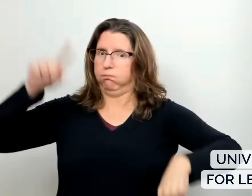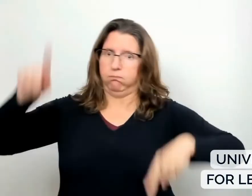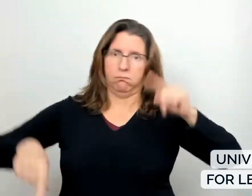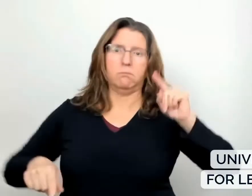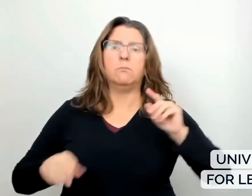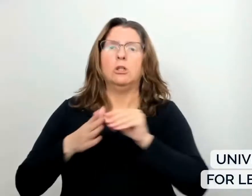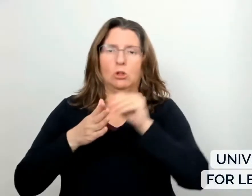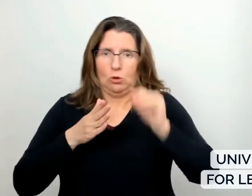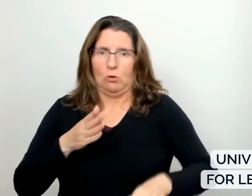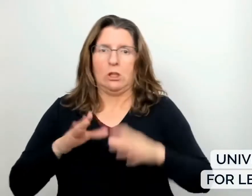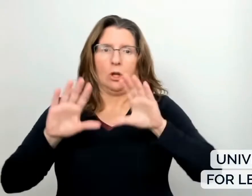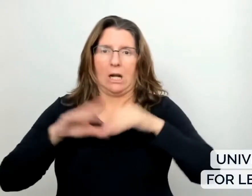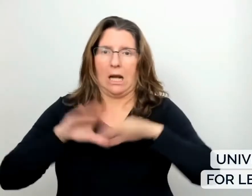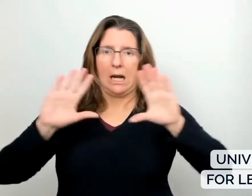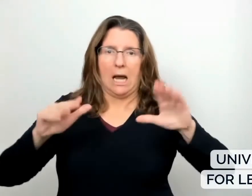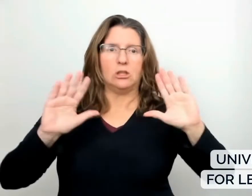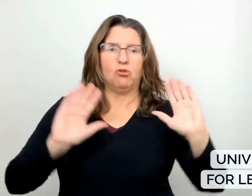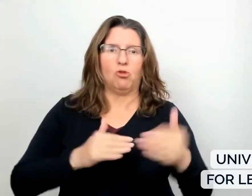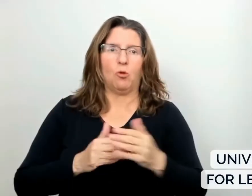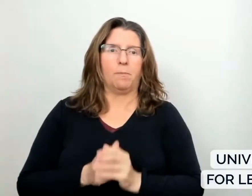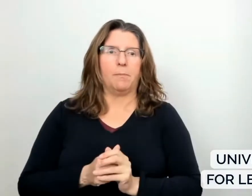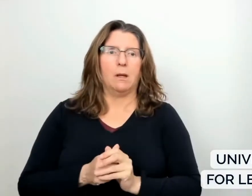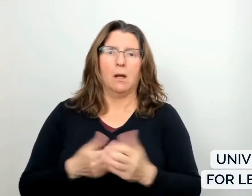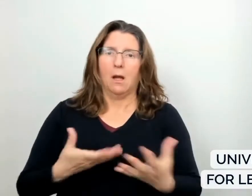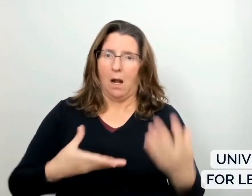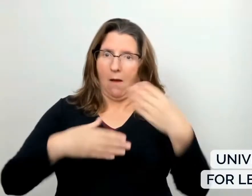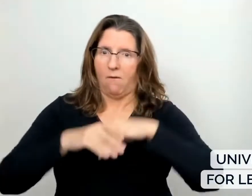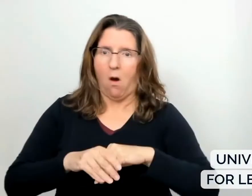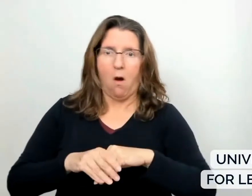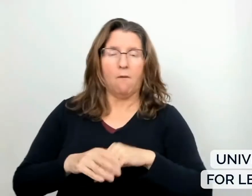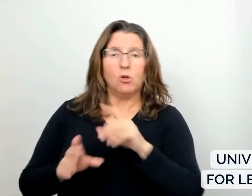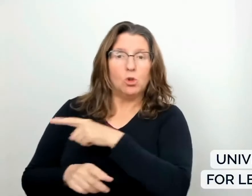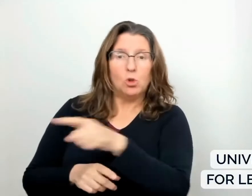You know you will have diverse needs in your classroom. Is the range narrow or wide?